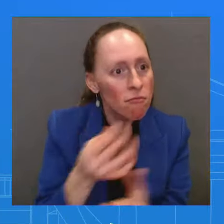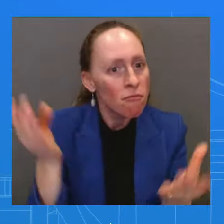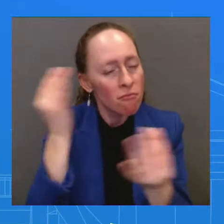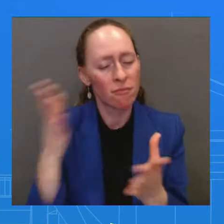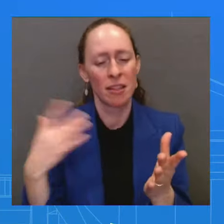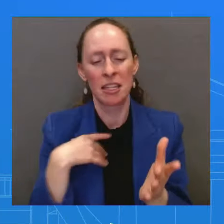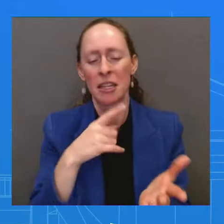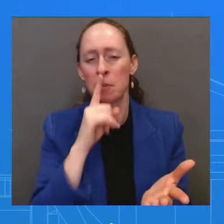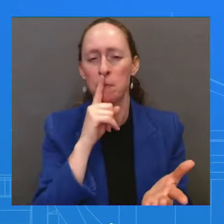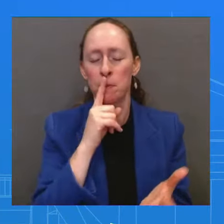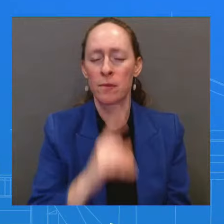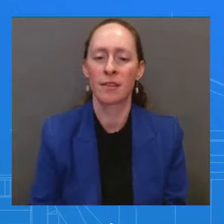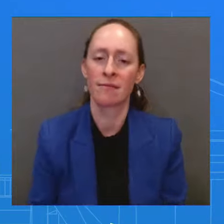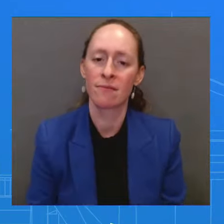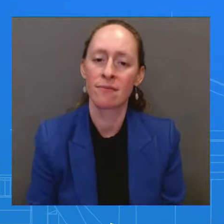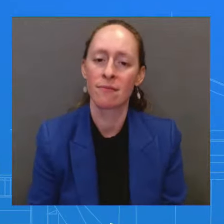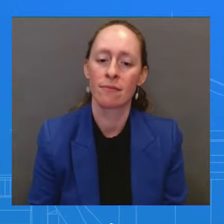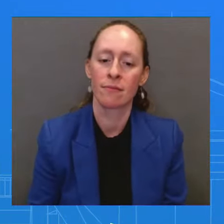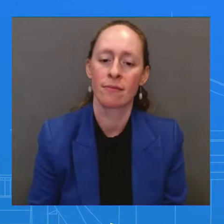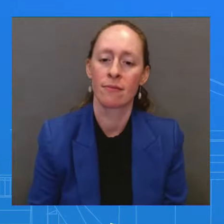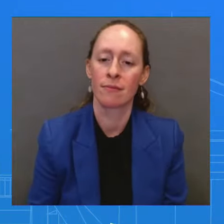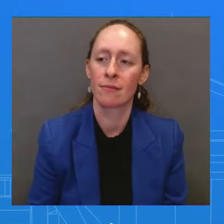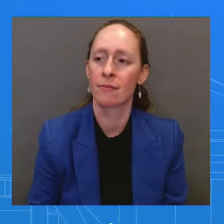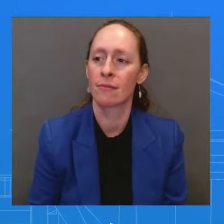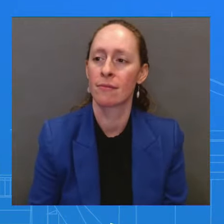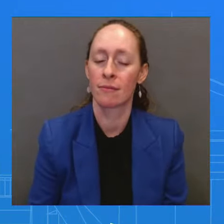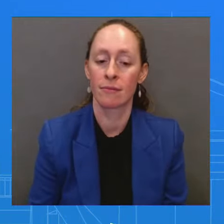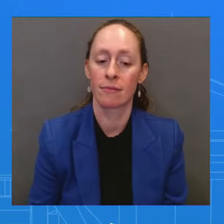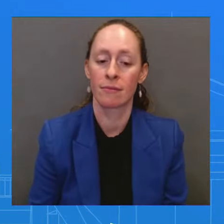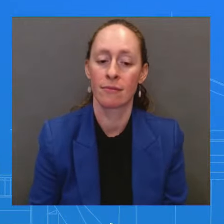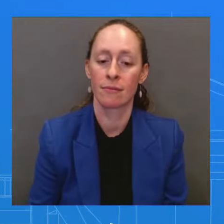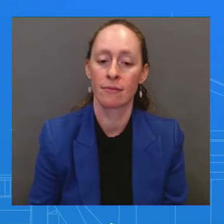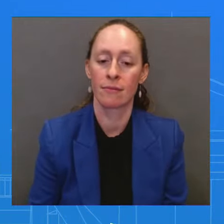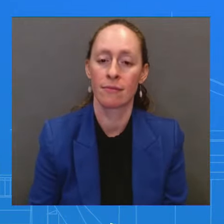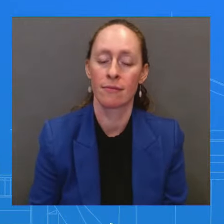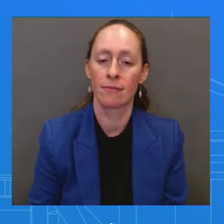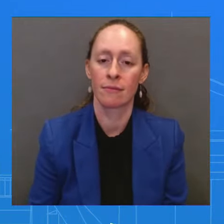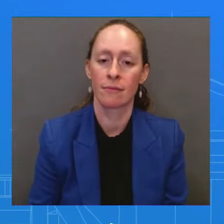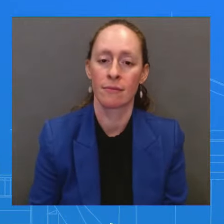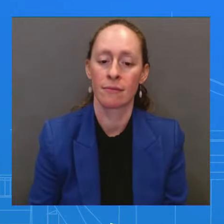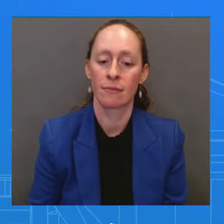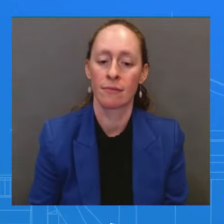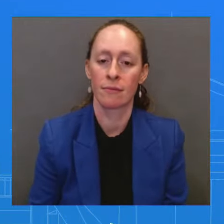The Press: Thank you, Karine. I'm going to follow up on my colleagues' questions about the President's speech. I know you can't speech about --